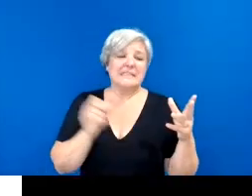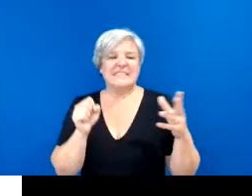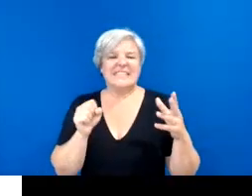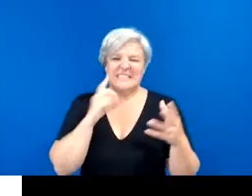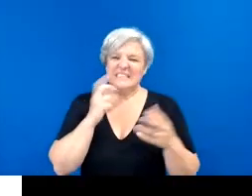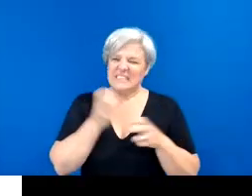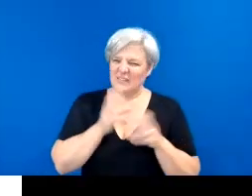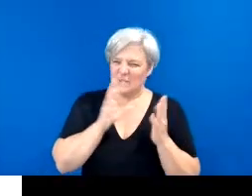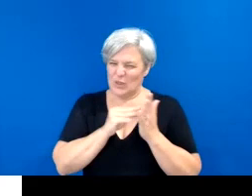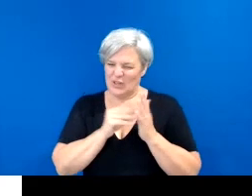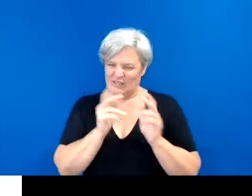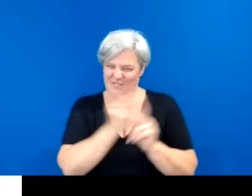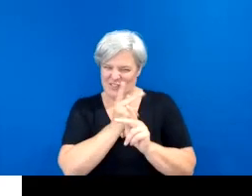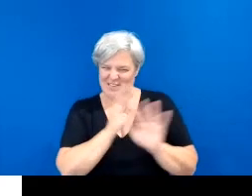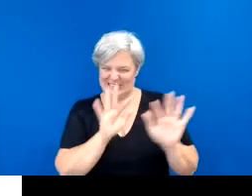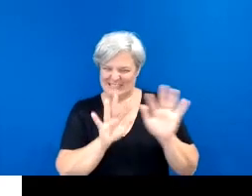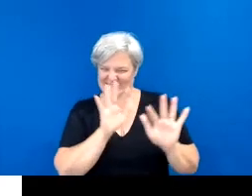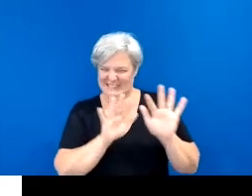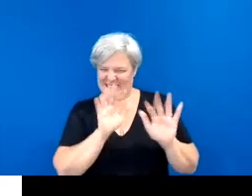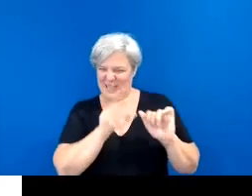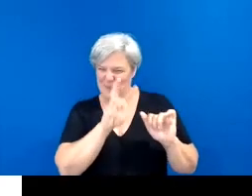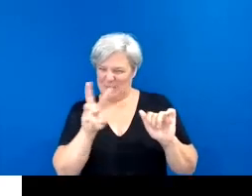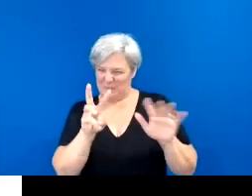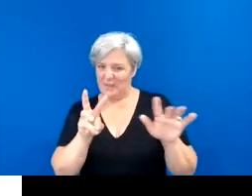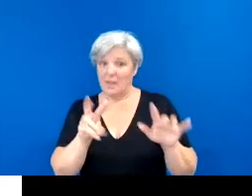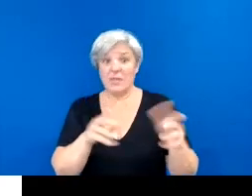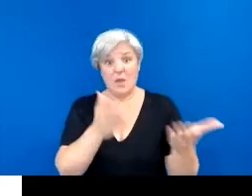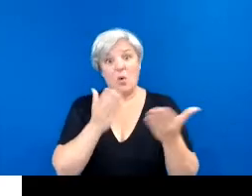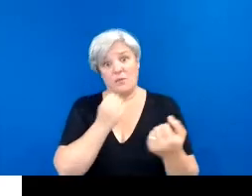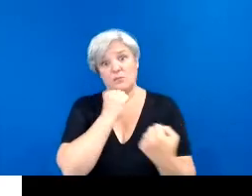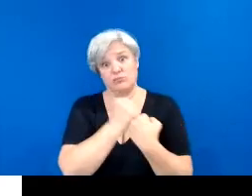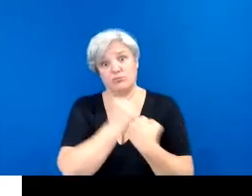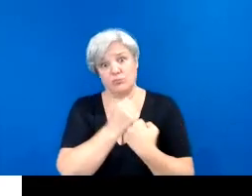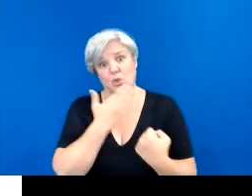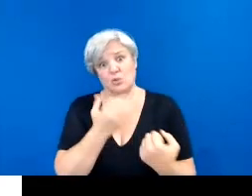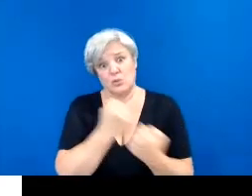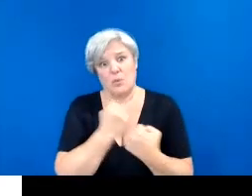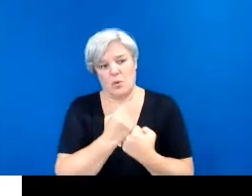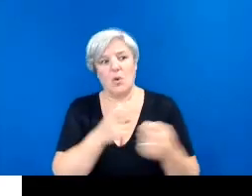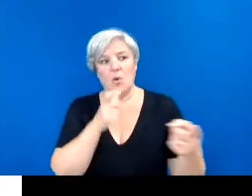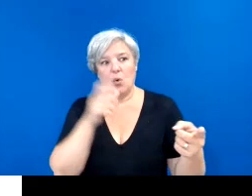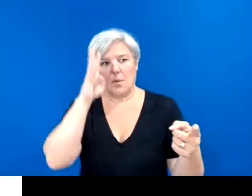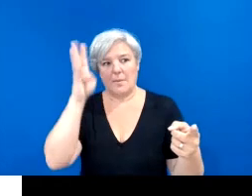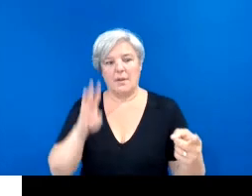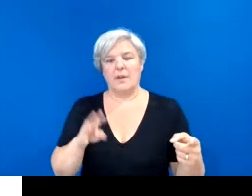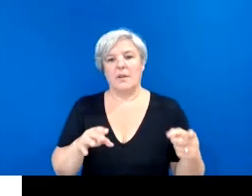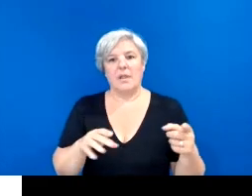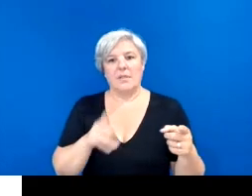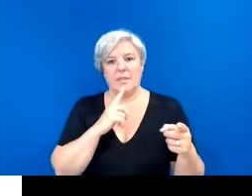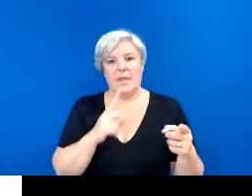they do offer a good amount of supports. The creator of it, Delmar, has come out to Fresno City